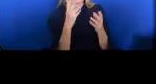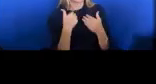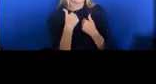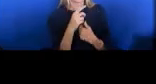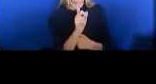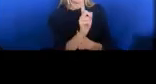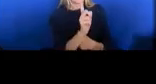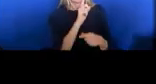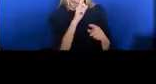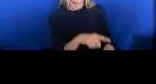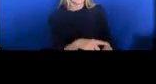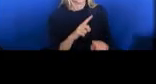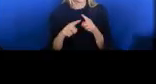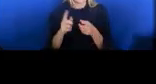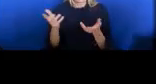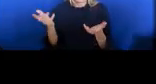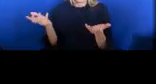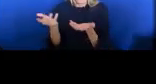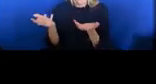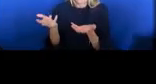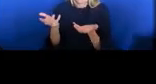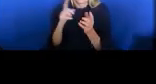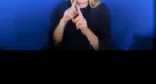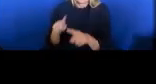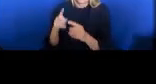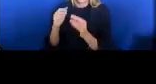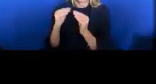poor pattern discrimination, poor visual memory, and poor